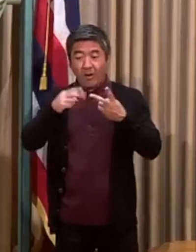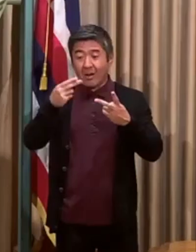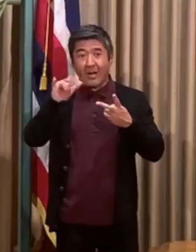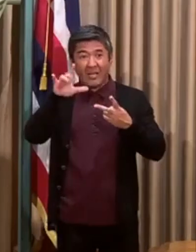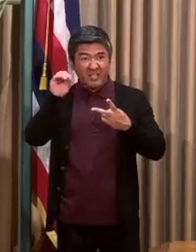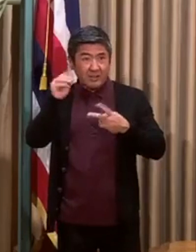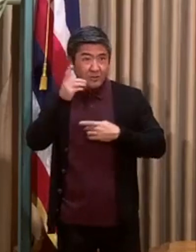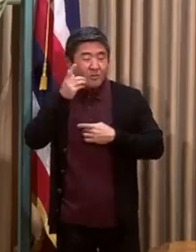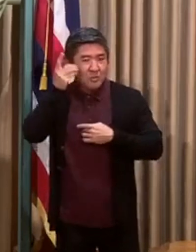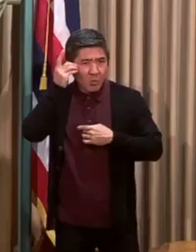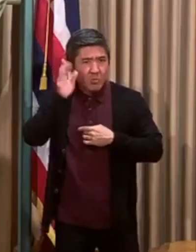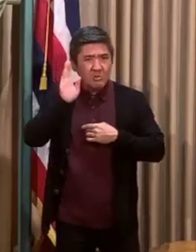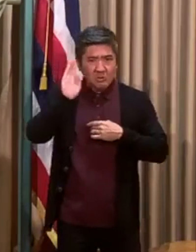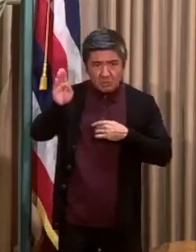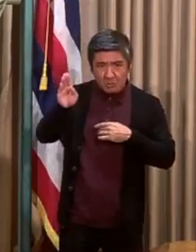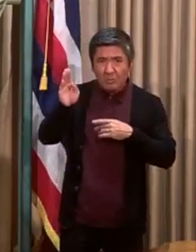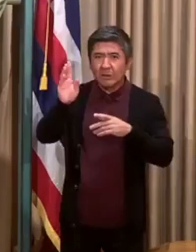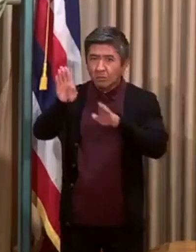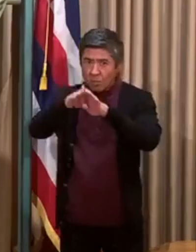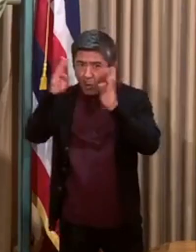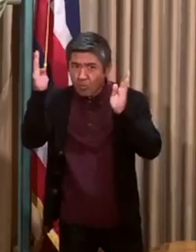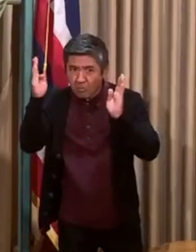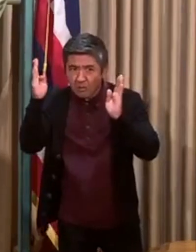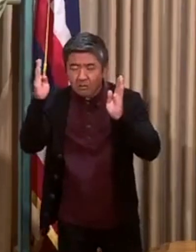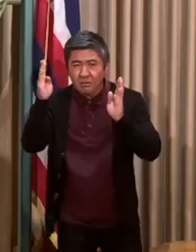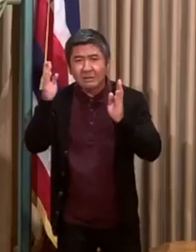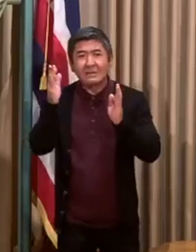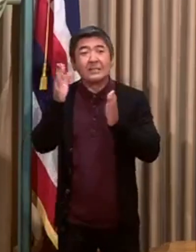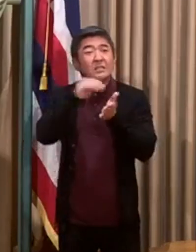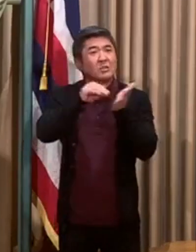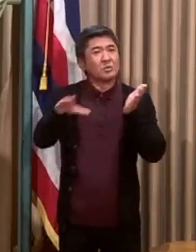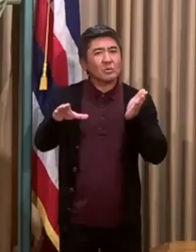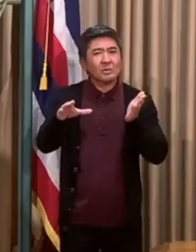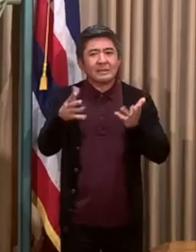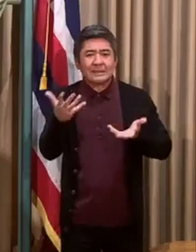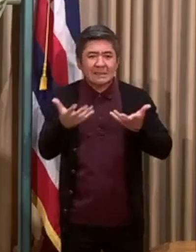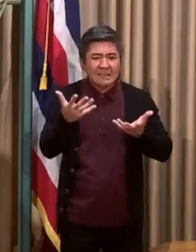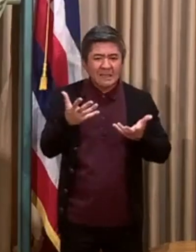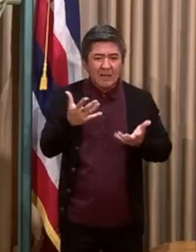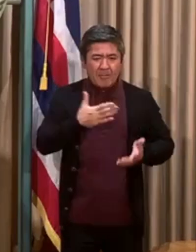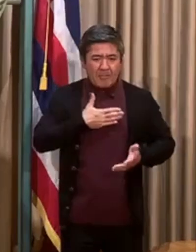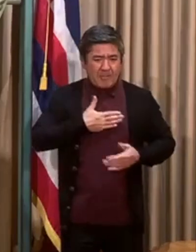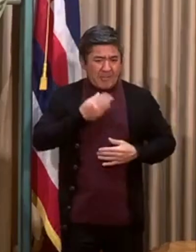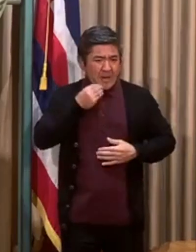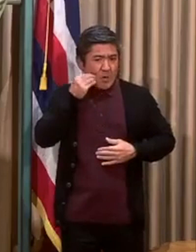for those students who really need a safe place to live while they learn.